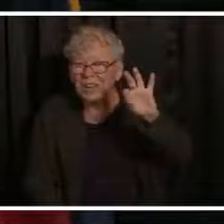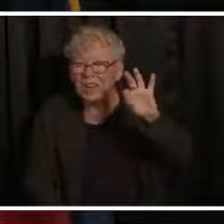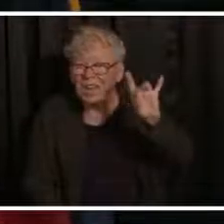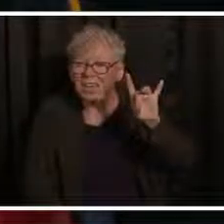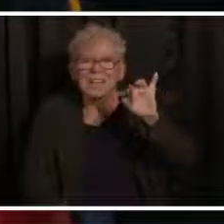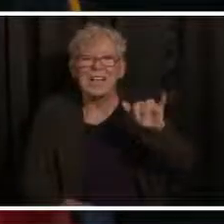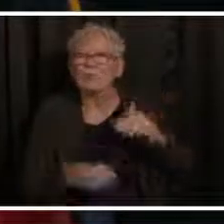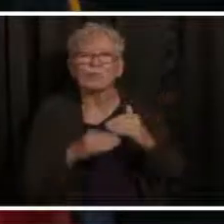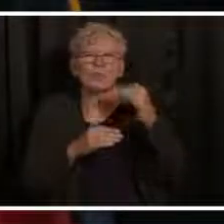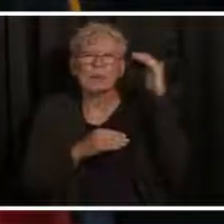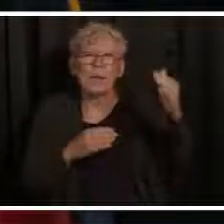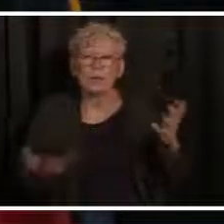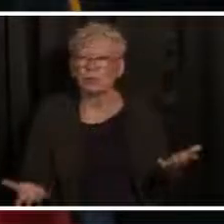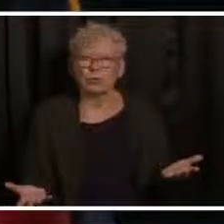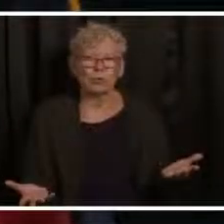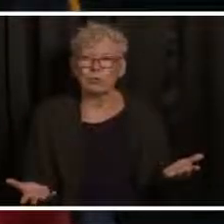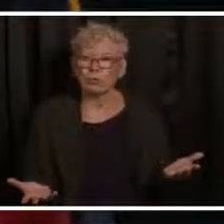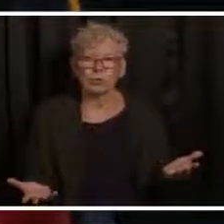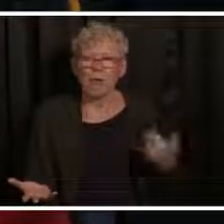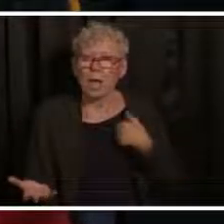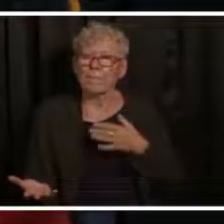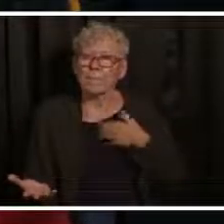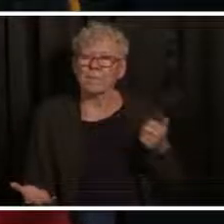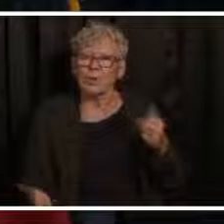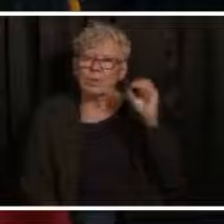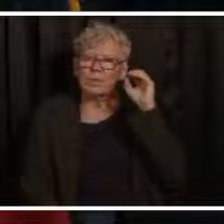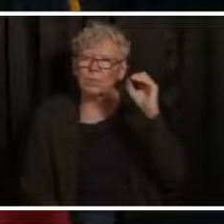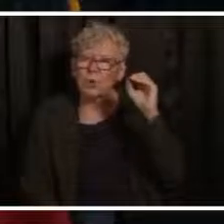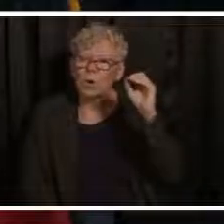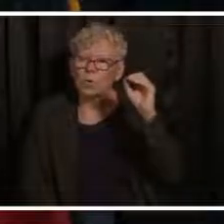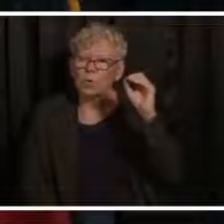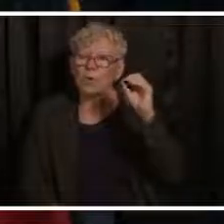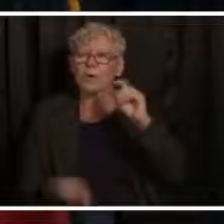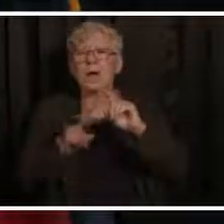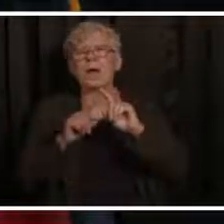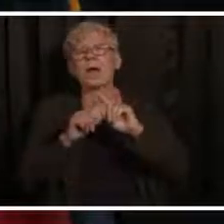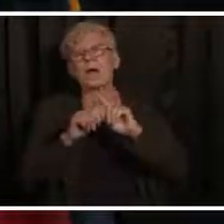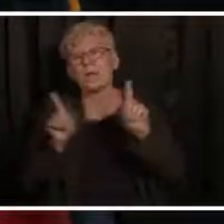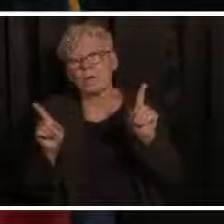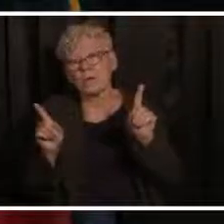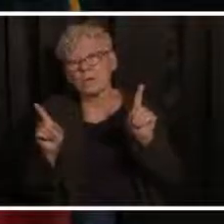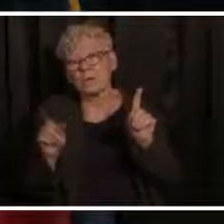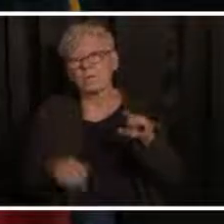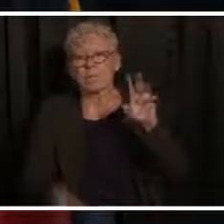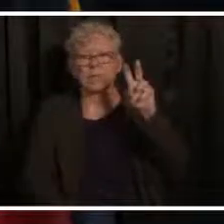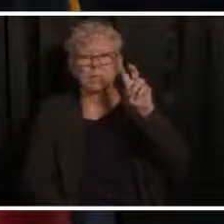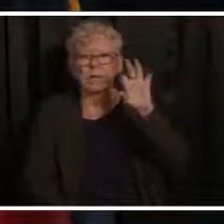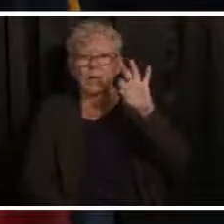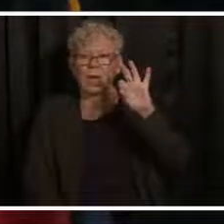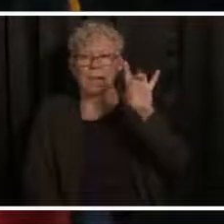wishes more than me that it was zero Uh but that is not a threat to our hospital capacity. That is well within